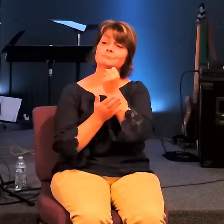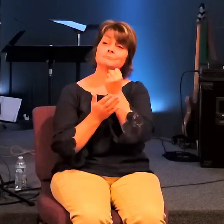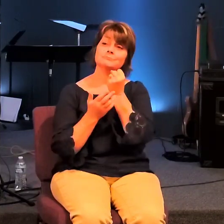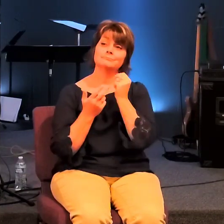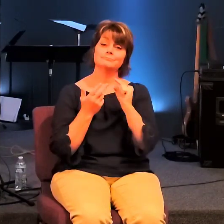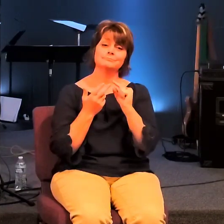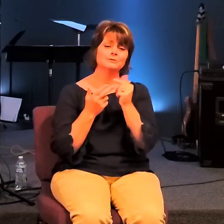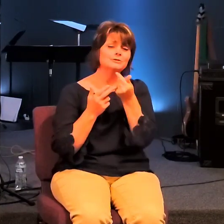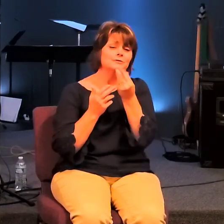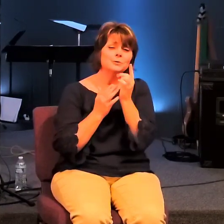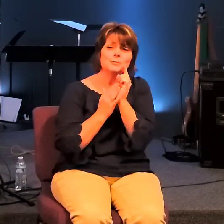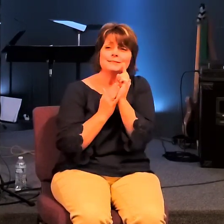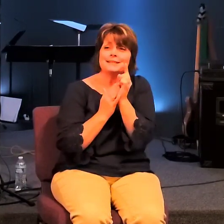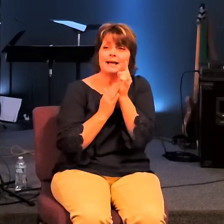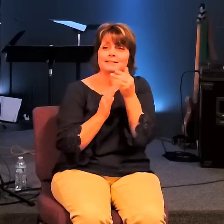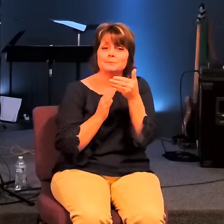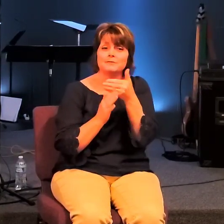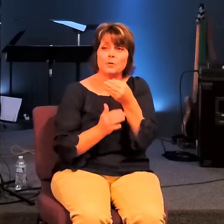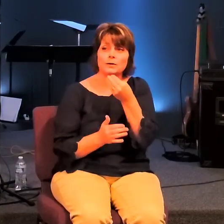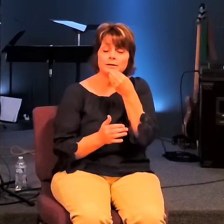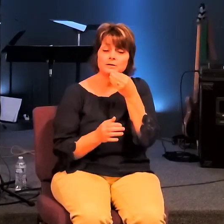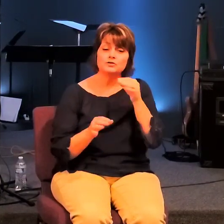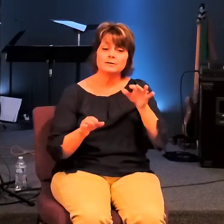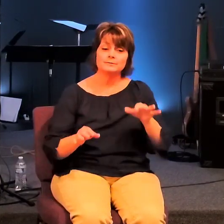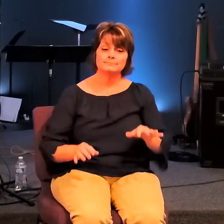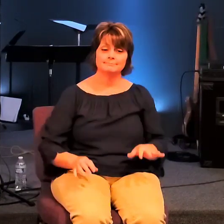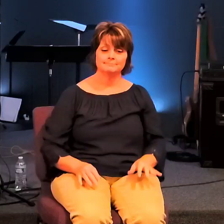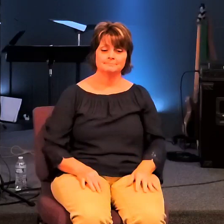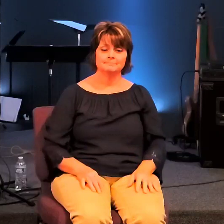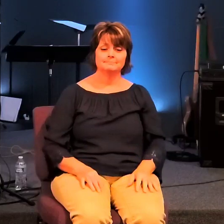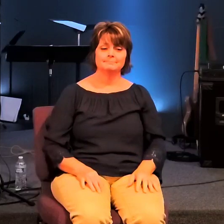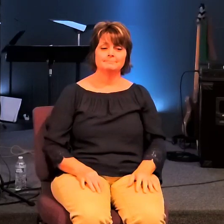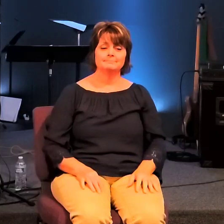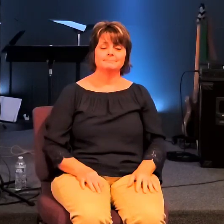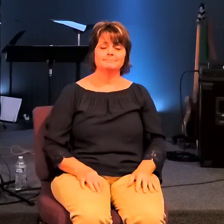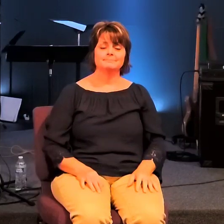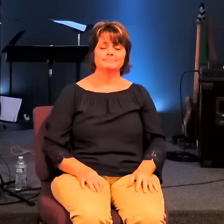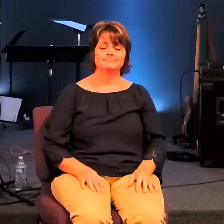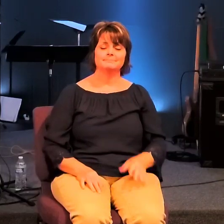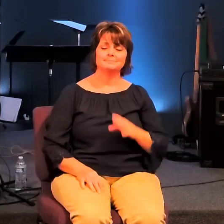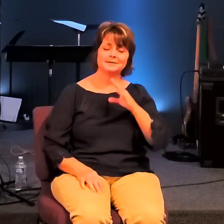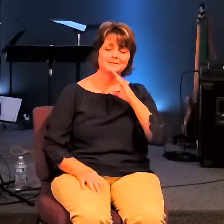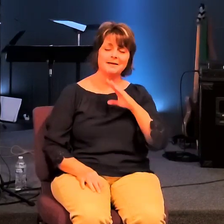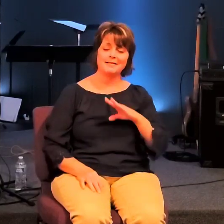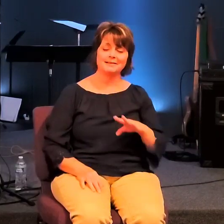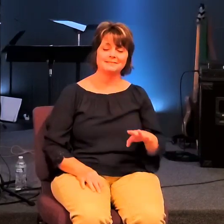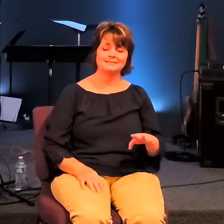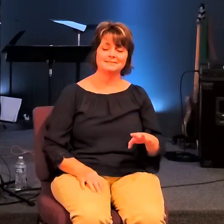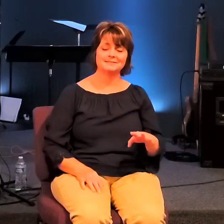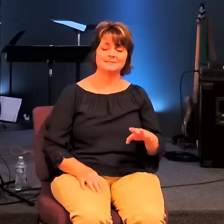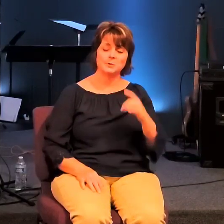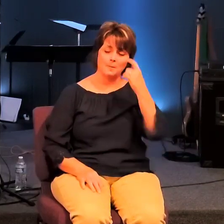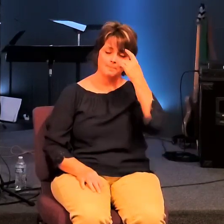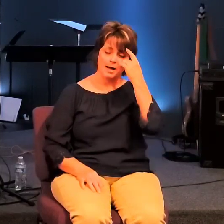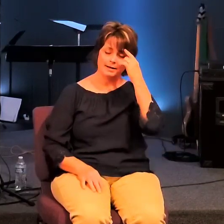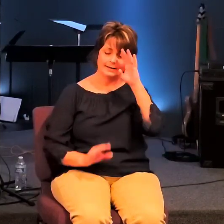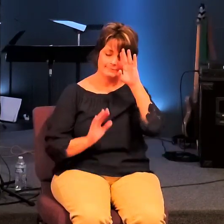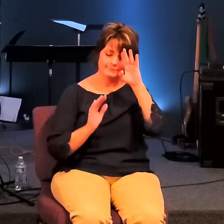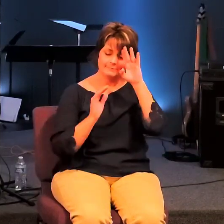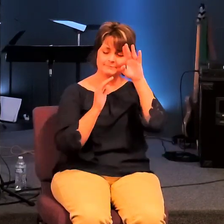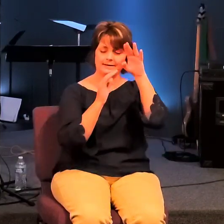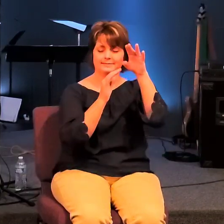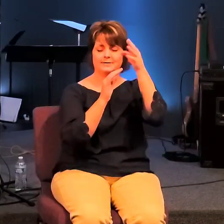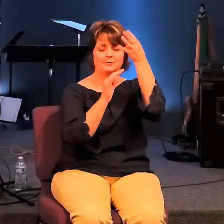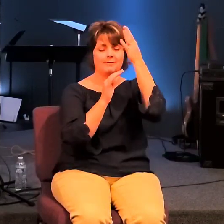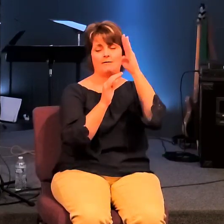brief seconds before we eat in silence just to fix our minds hold on God for just a moment